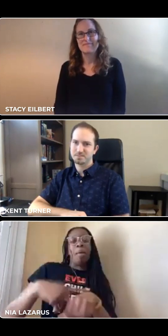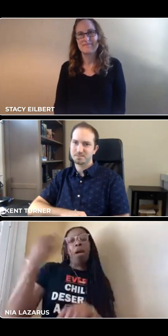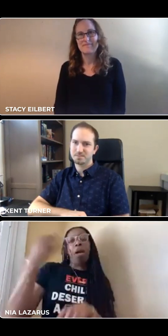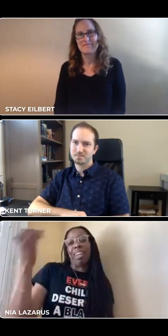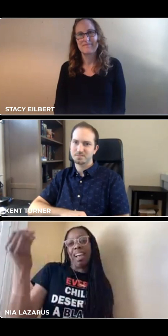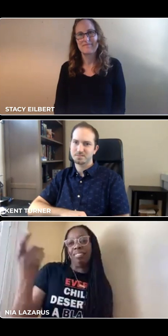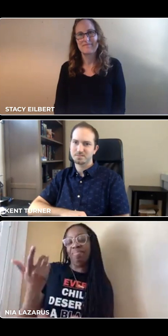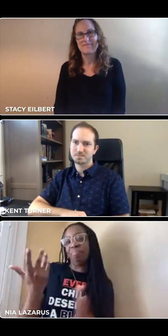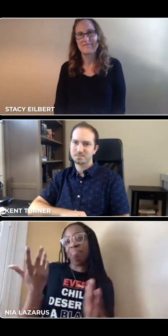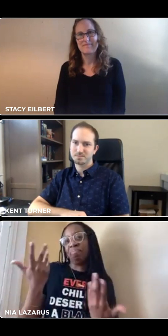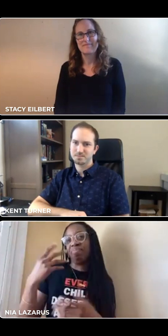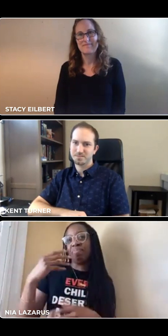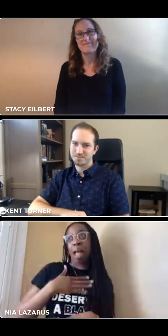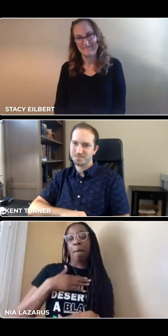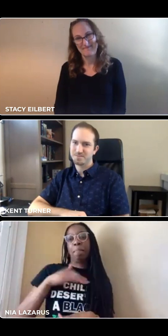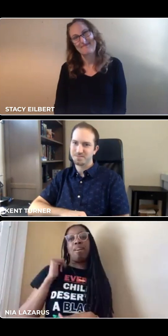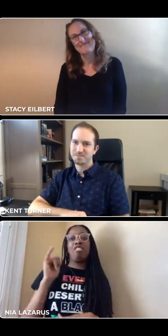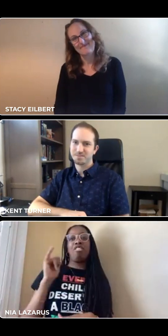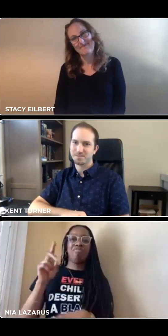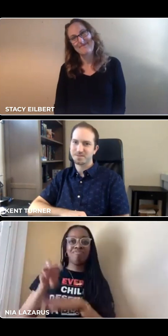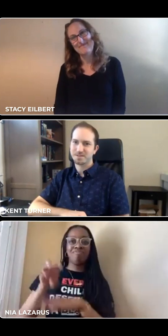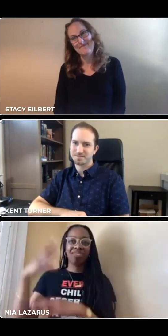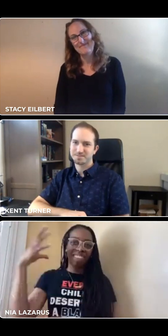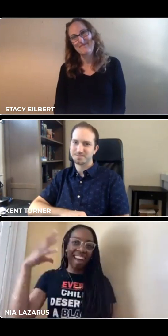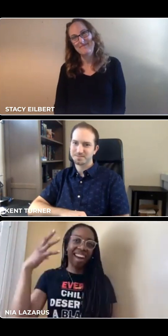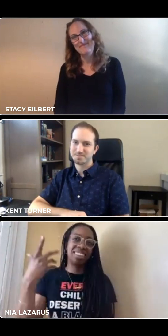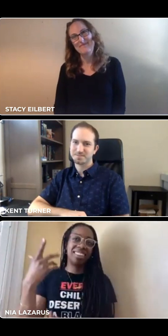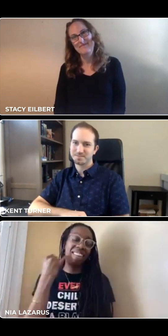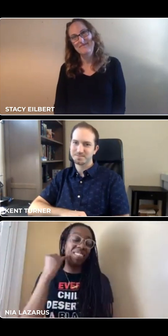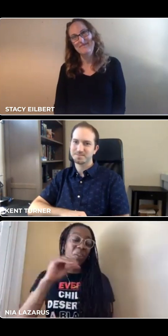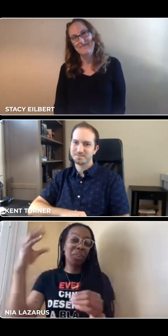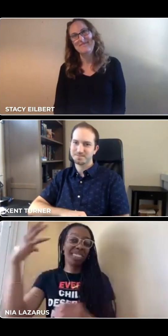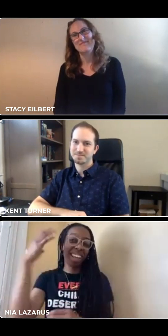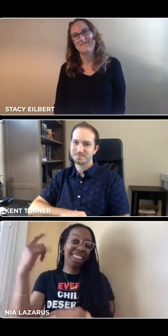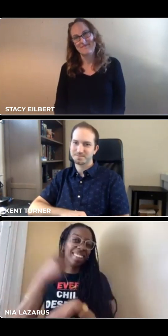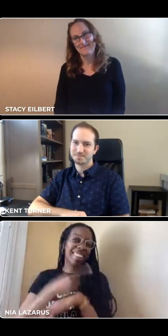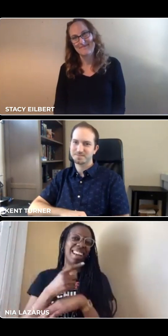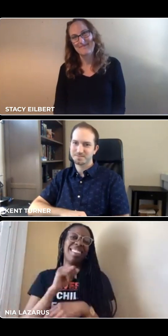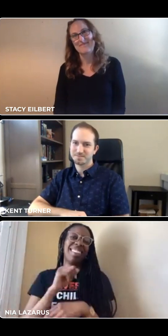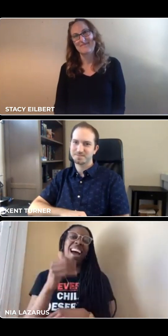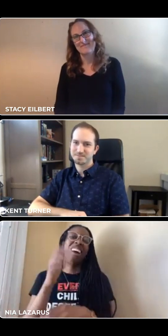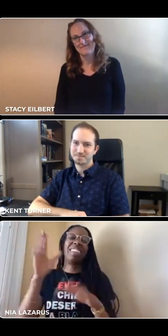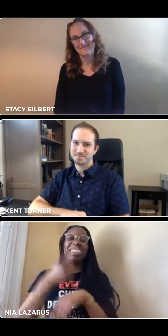background. I have the outdoors. I like being outdoors -- my backyard -- specifically